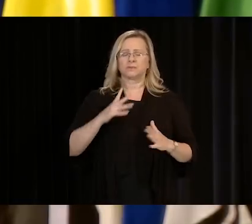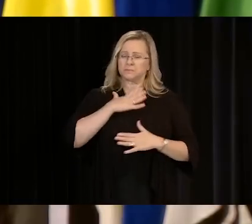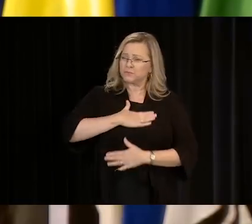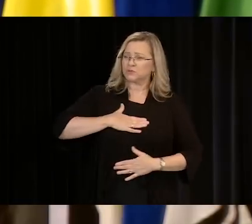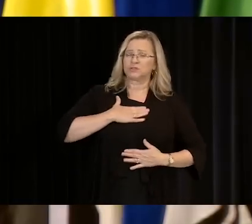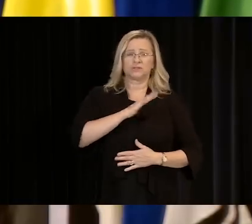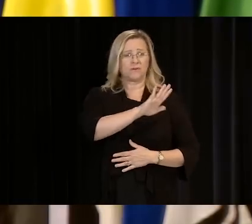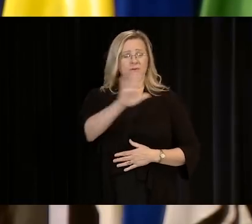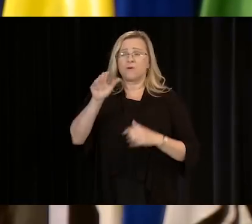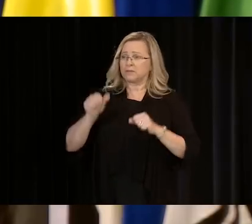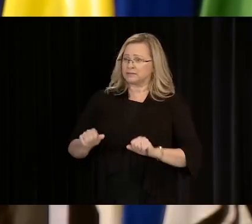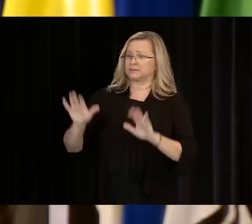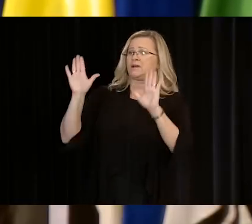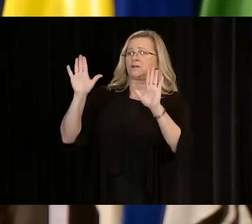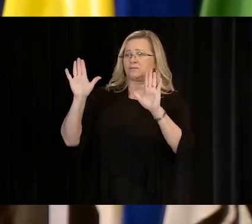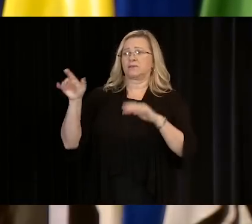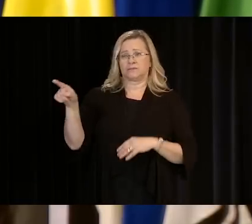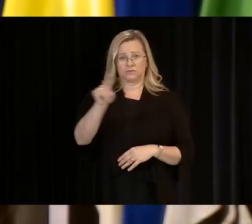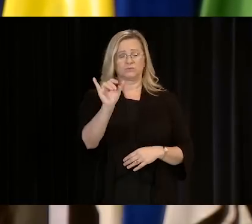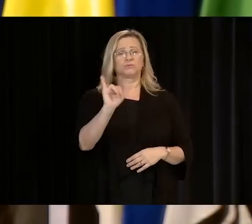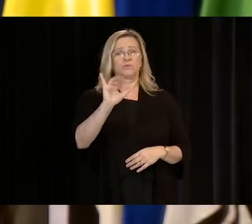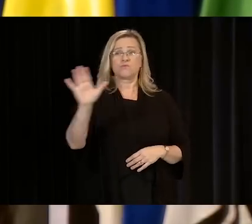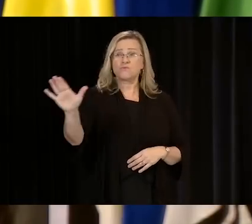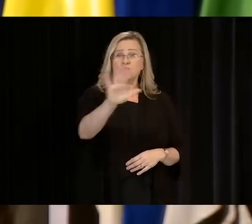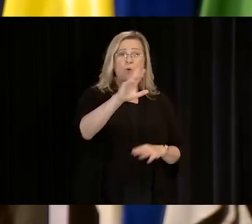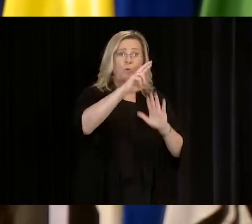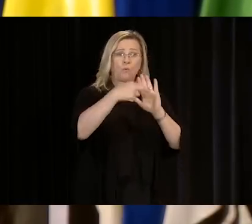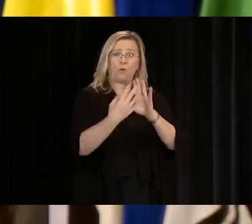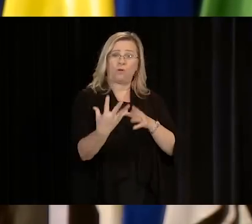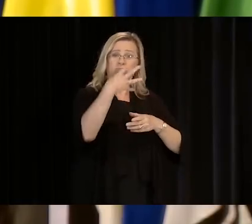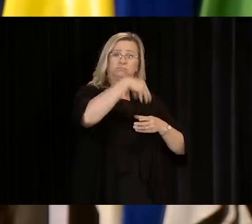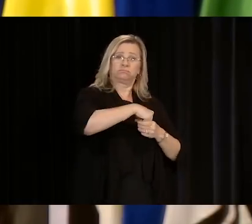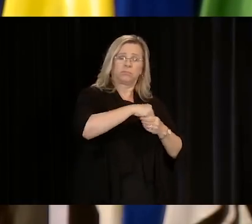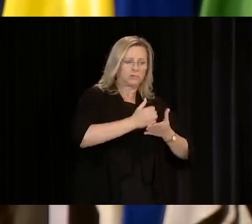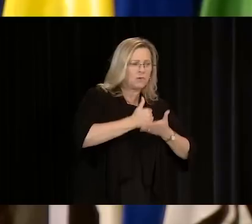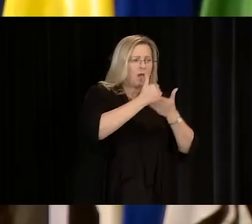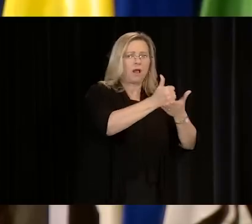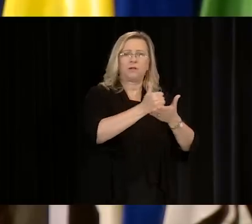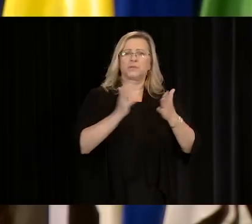AND THE ROLE YOU HAVE PLAYED IN HELPING THESE GRADUATES ACHIEVE SUCCESS.